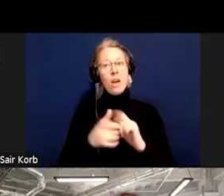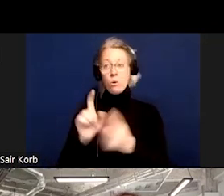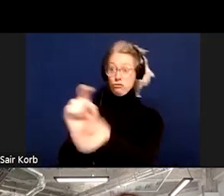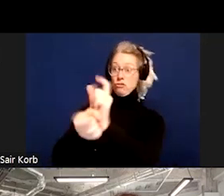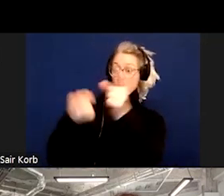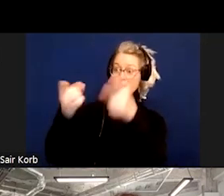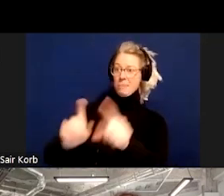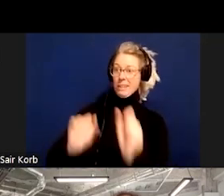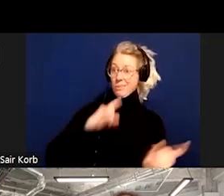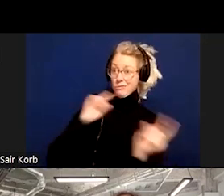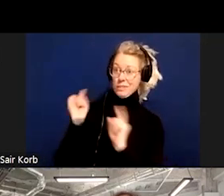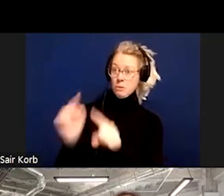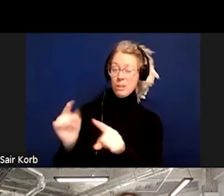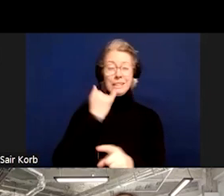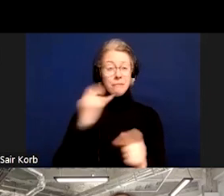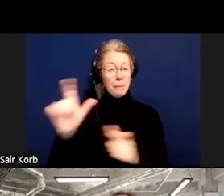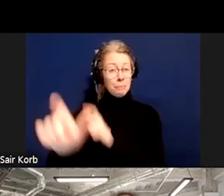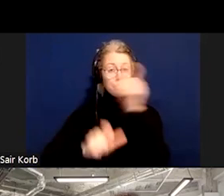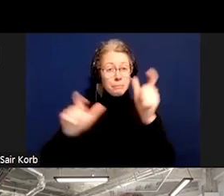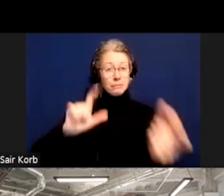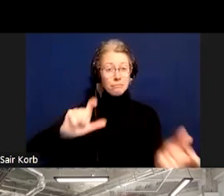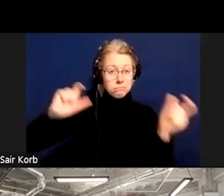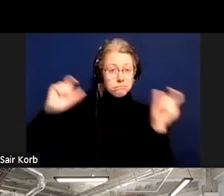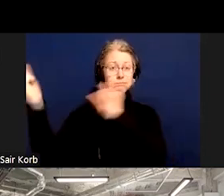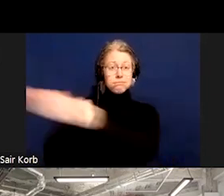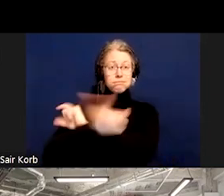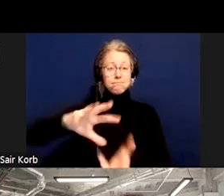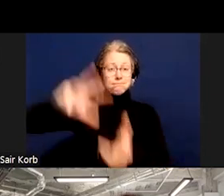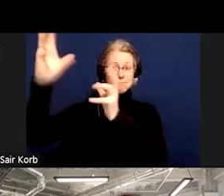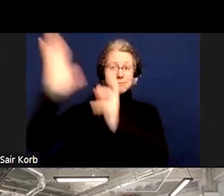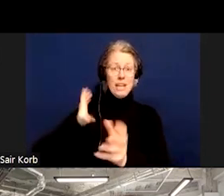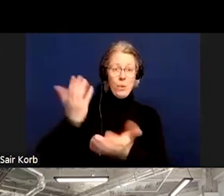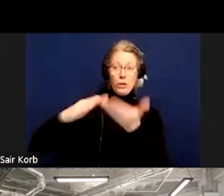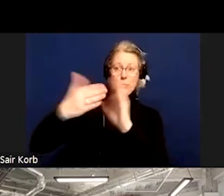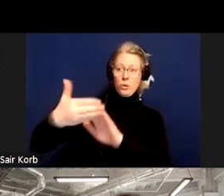deep dramatic ones that happen in our community, really underlies all of this and really is